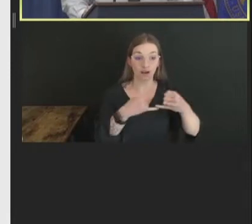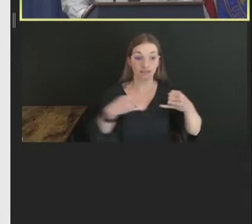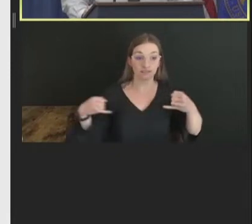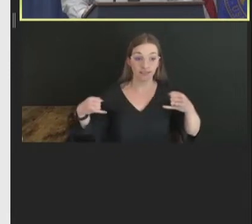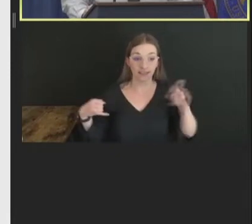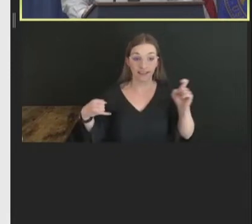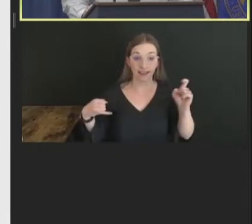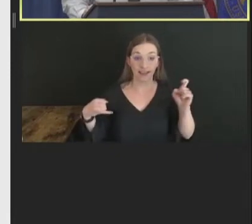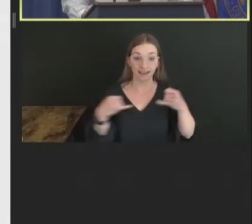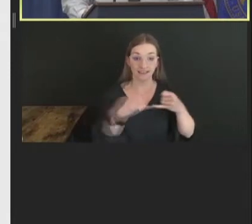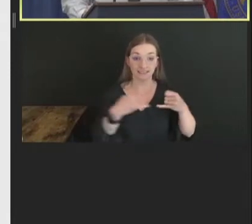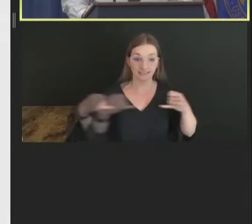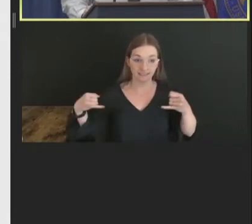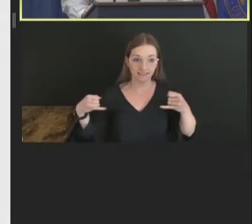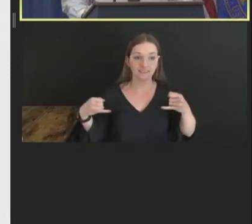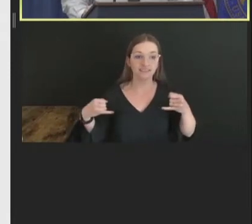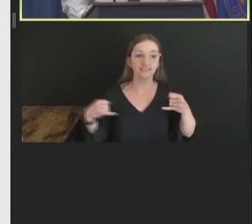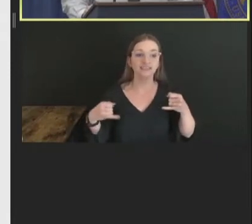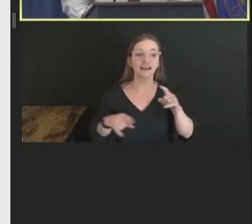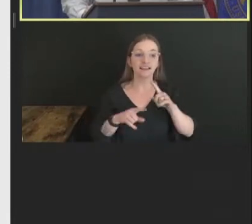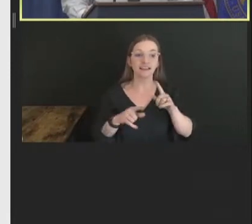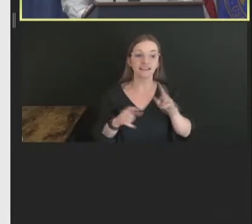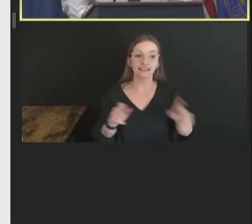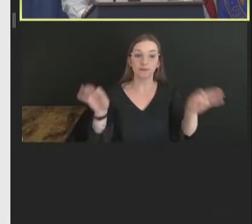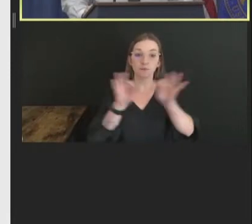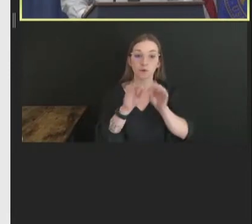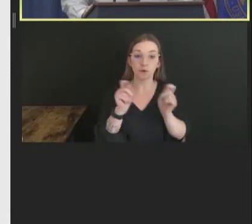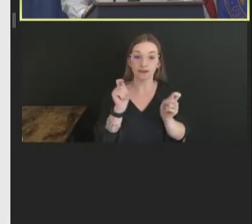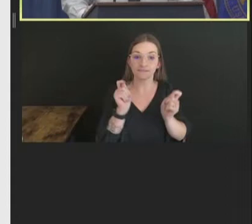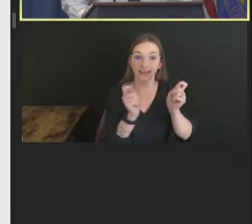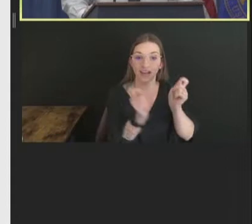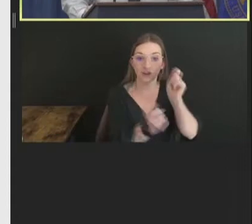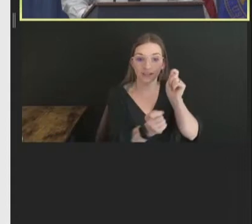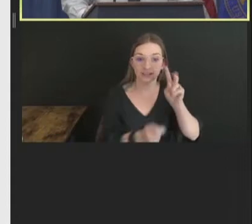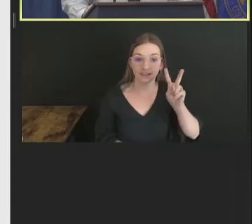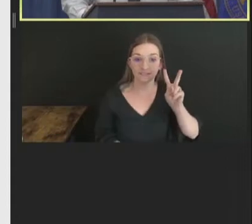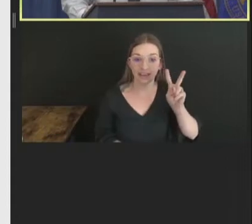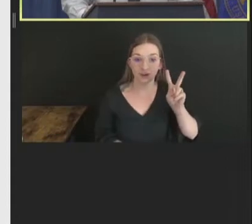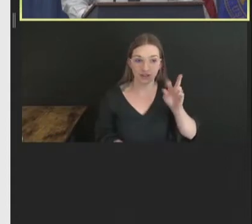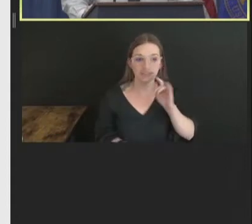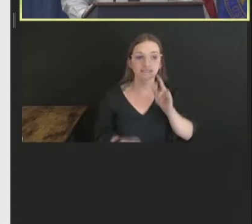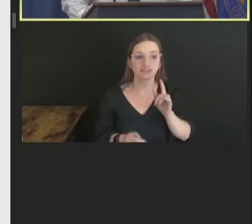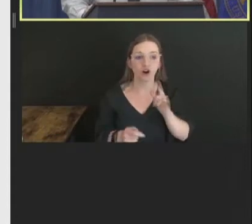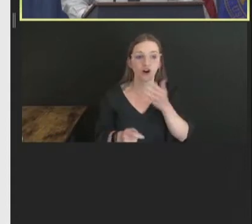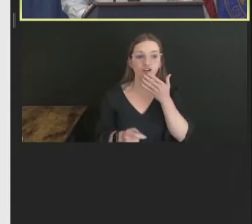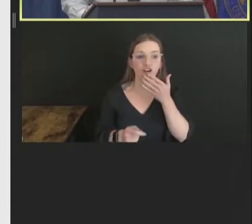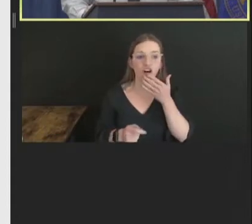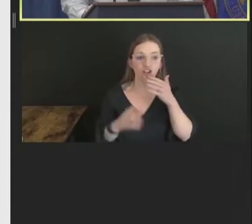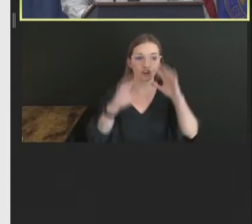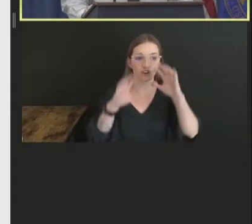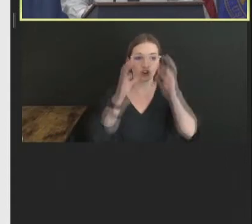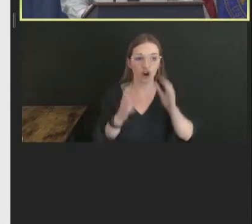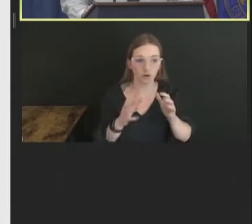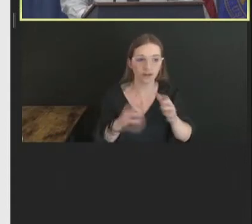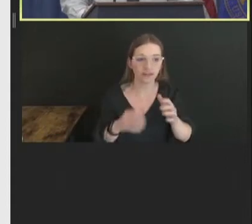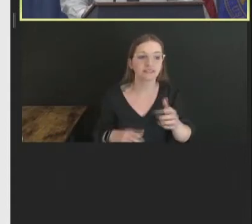important variant today is the orange colors, which are the Omicron BA.5 variant. And it's